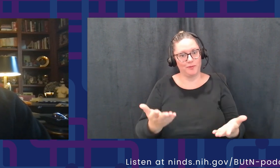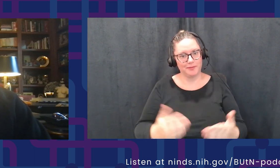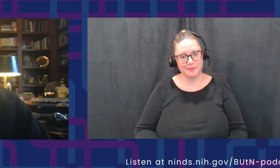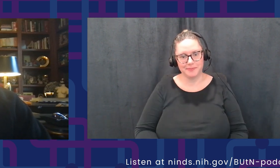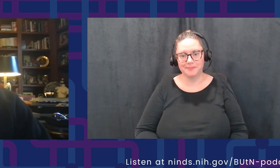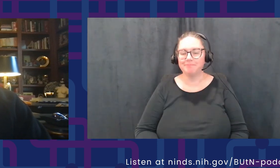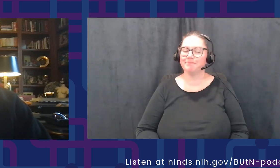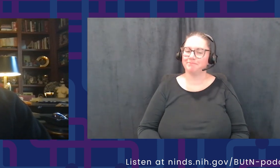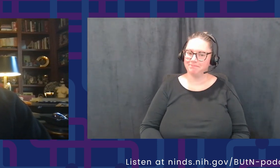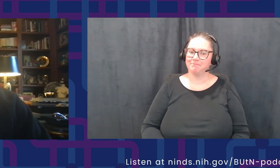Lauren Ullrich: Mmhmm